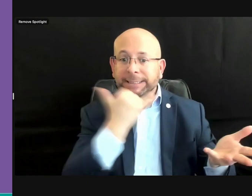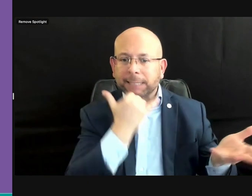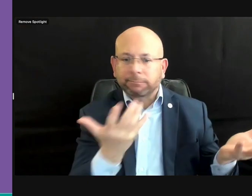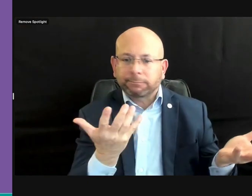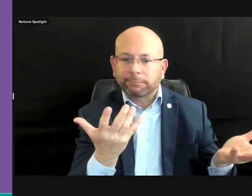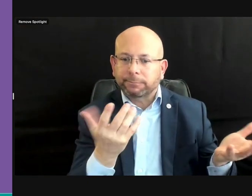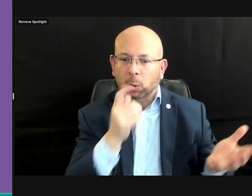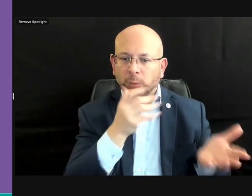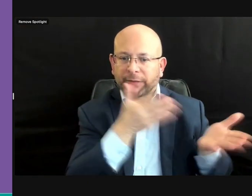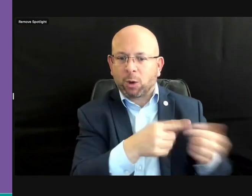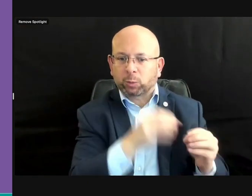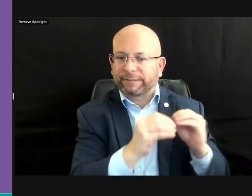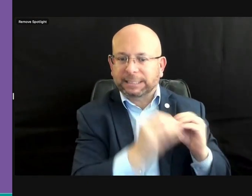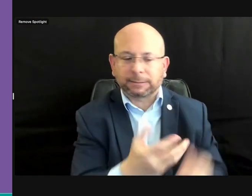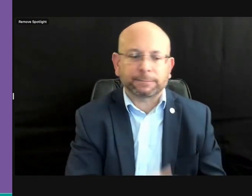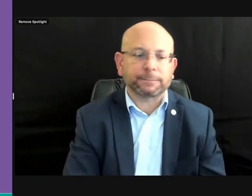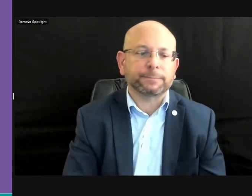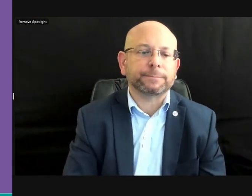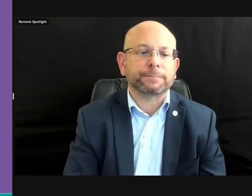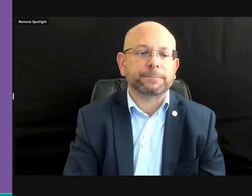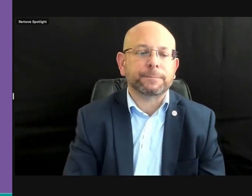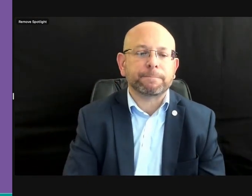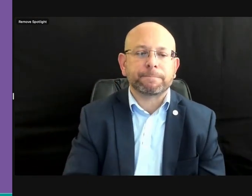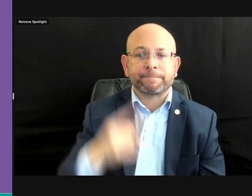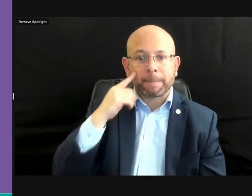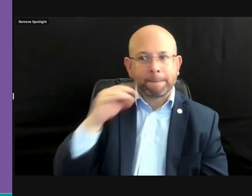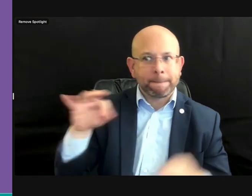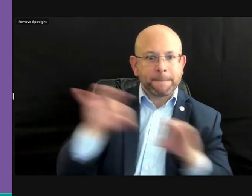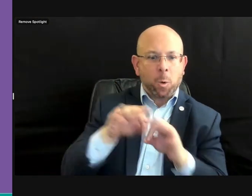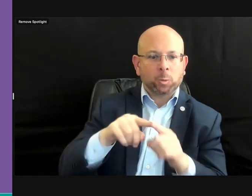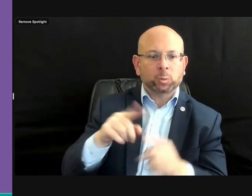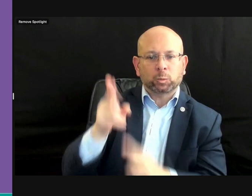Human involvement is simply essential to the process.